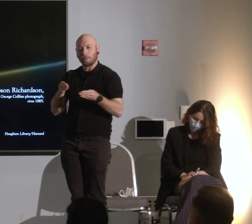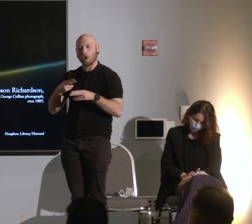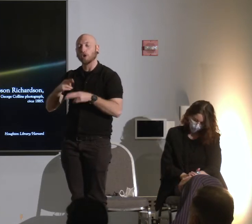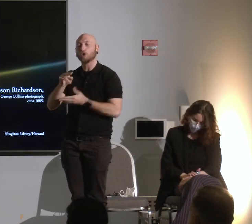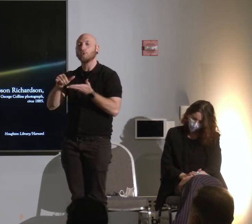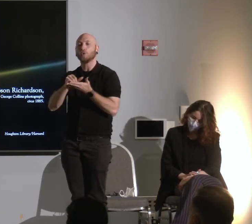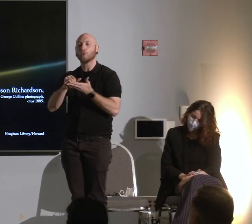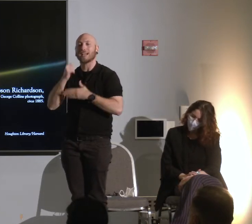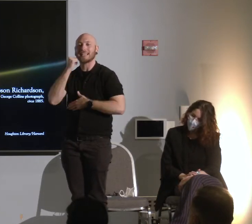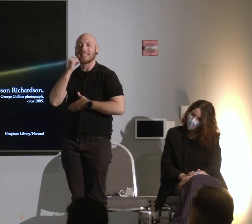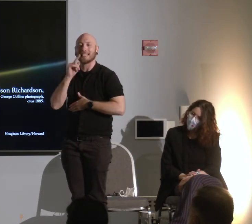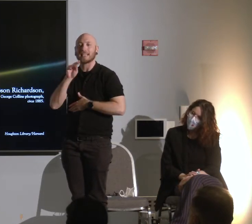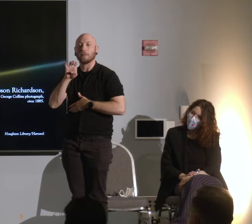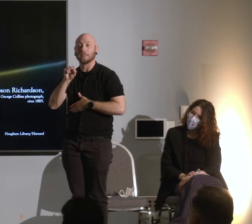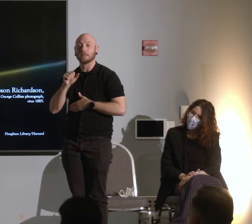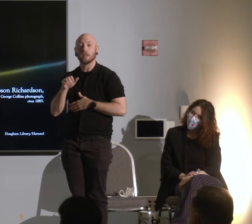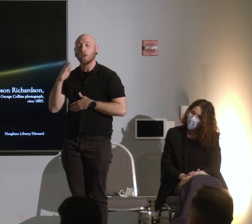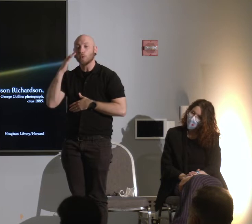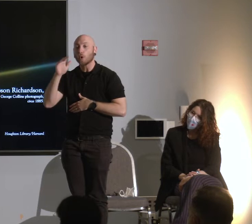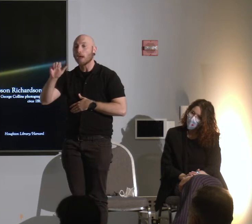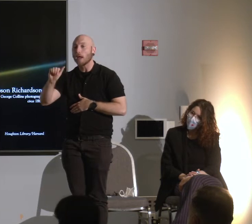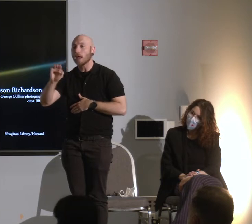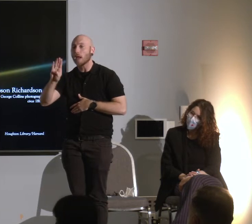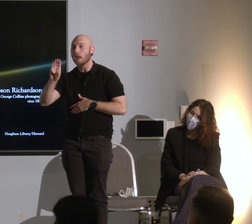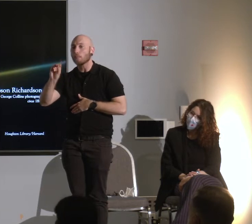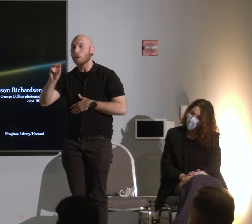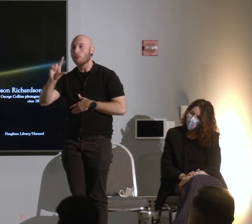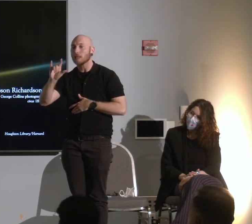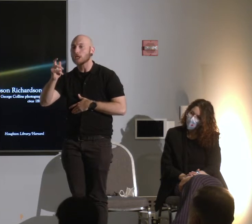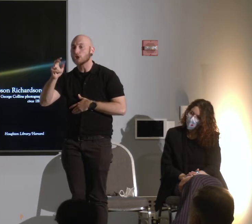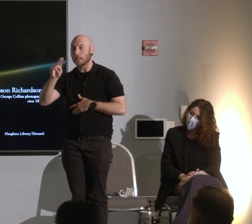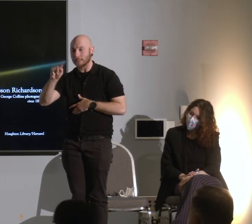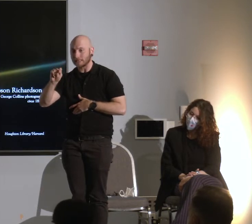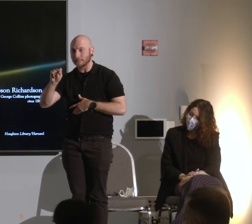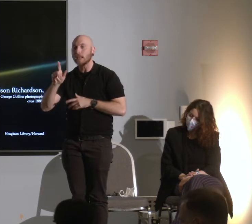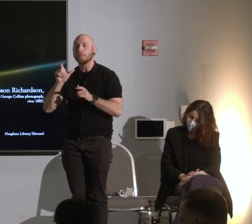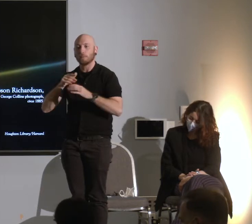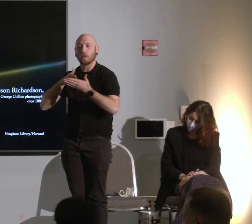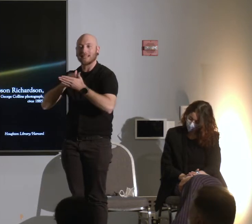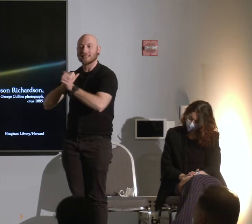helped galvanize the abolitionist movement in the north. But he also took a trip to England,